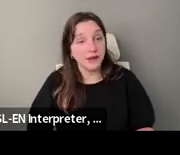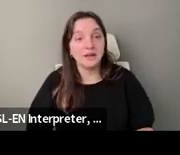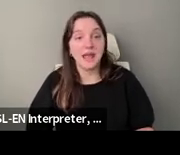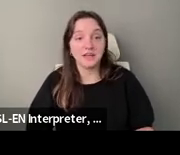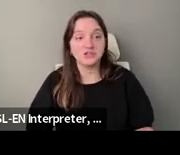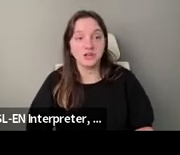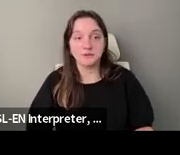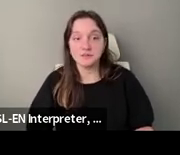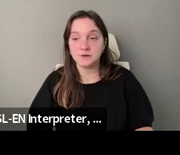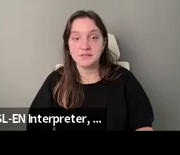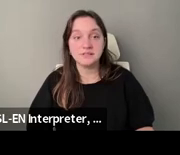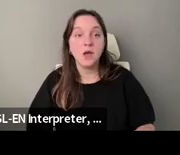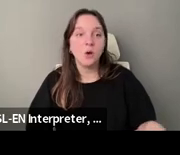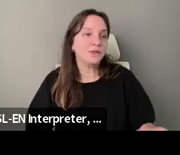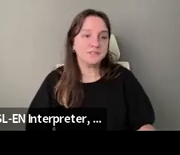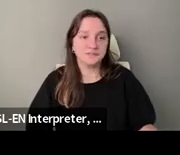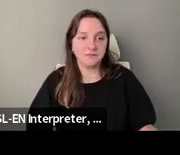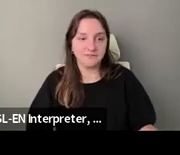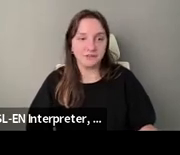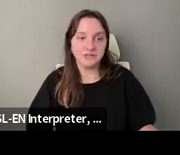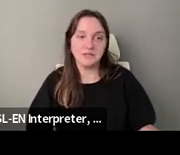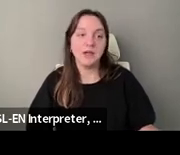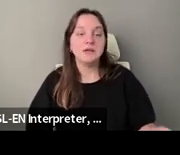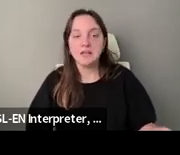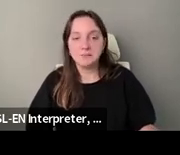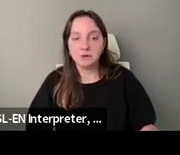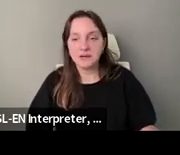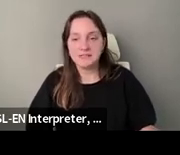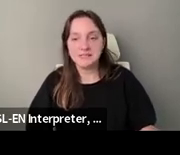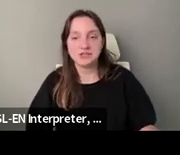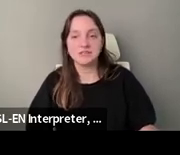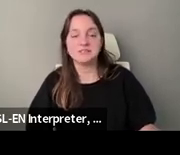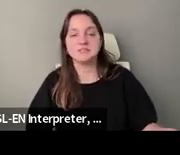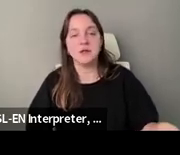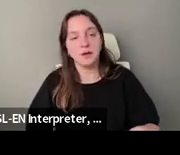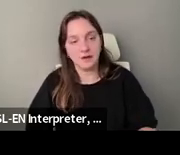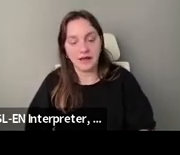train and share resources with different refugee assessment